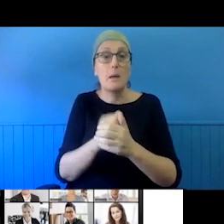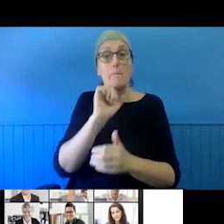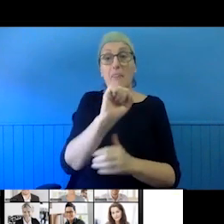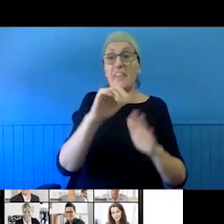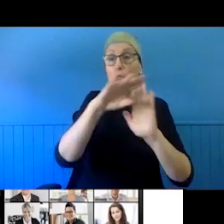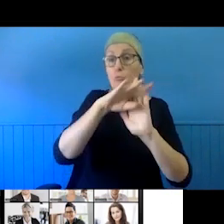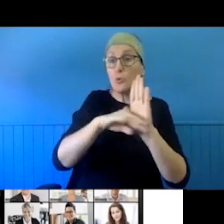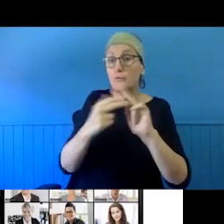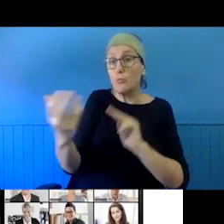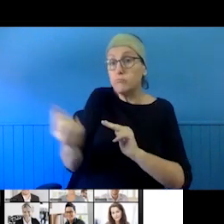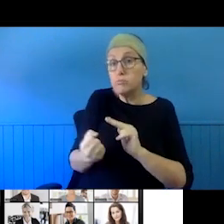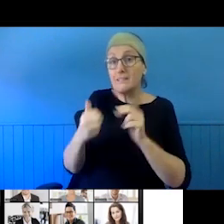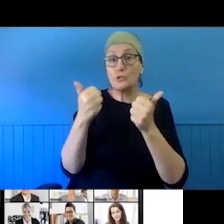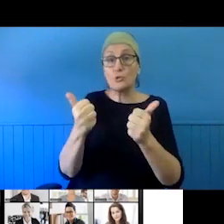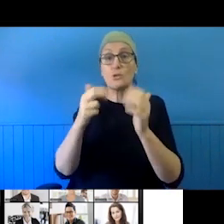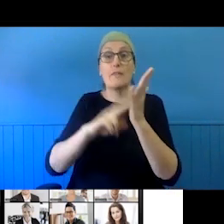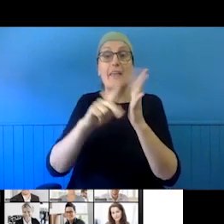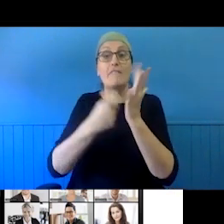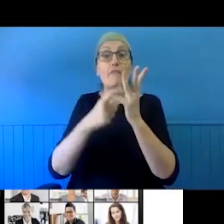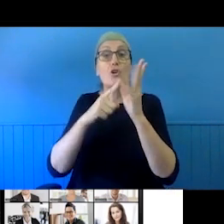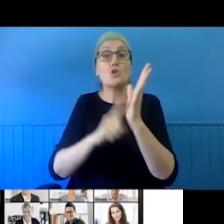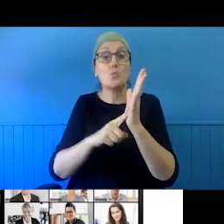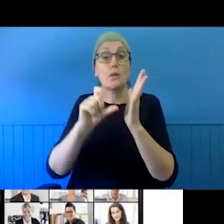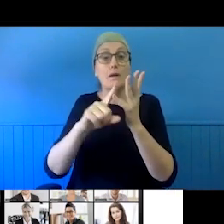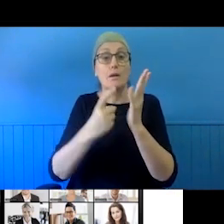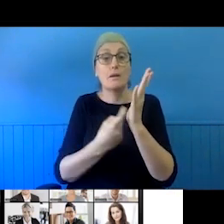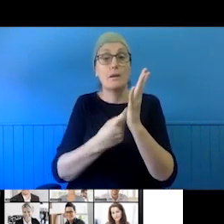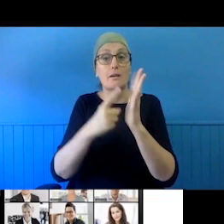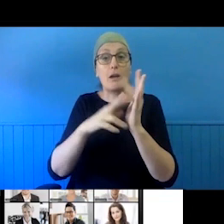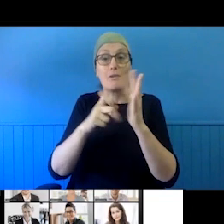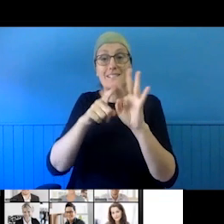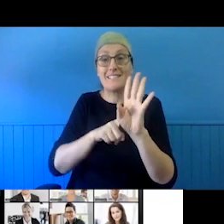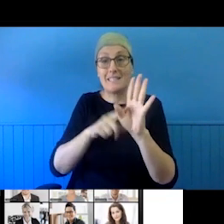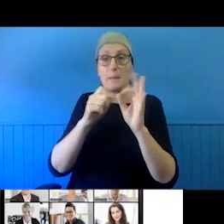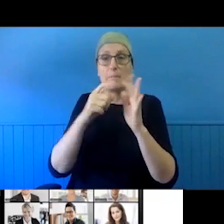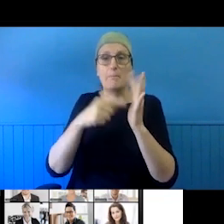changed into cash. I could be doing a livestream now and if you give me